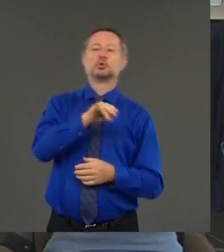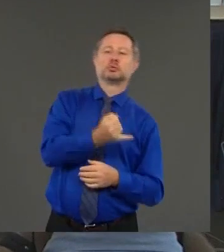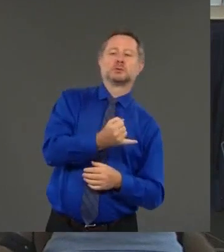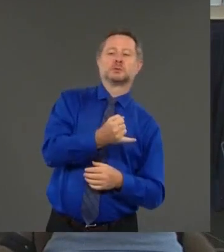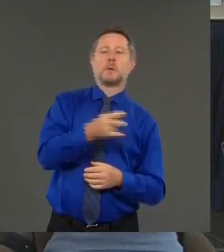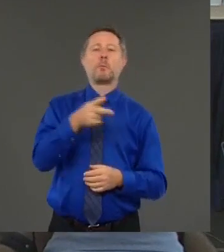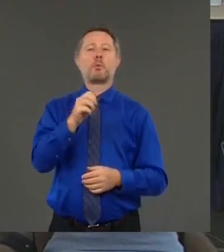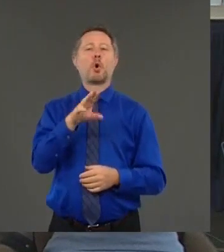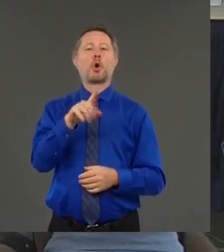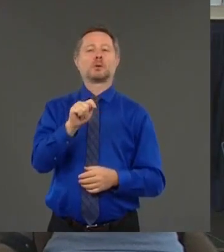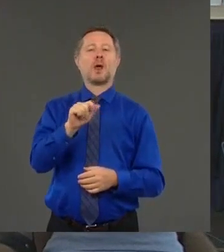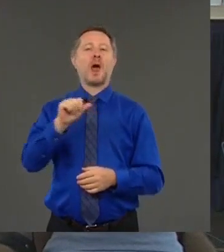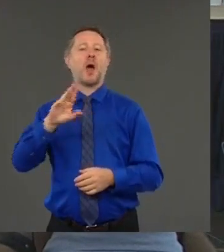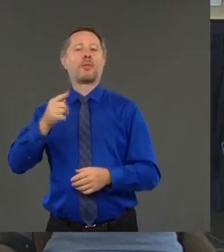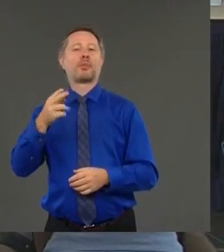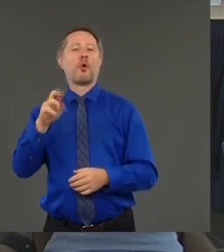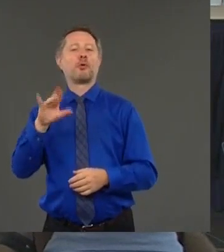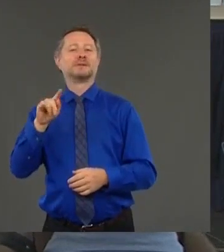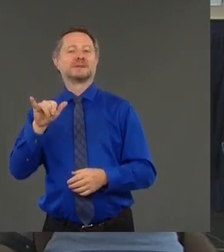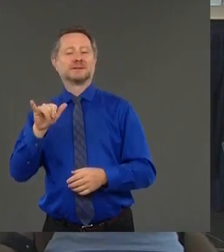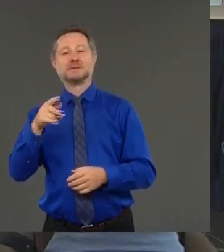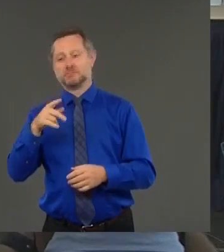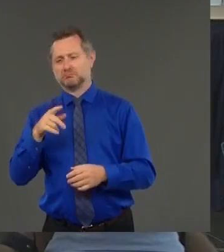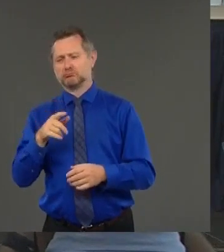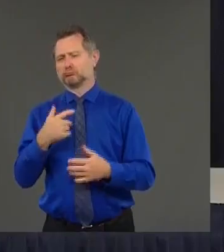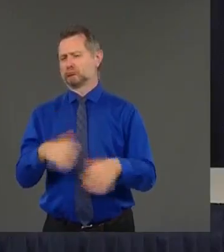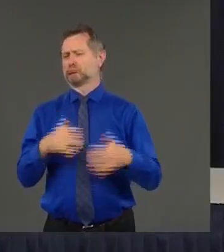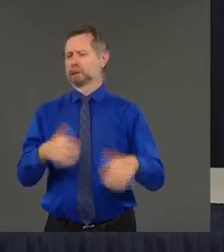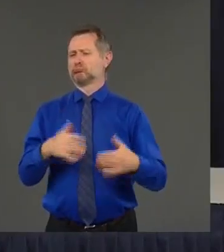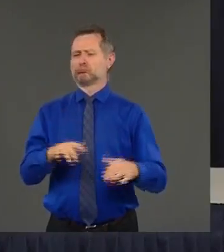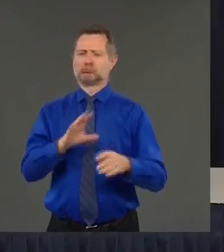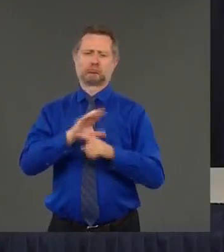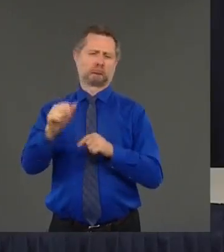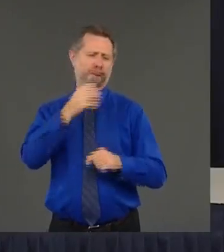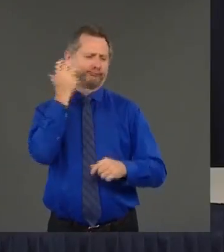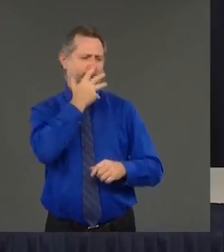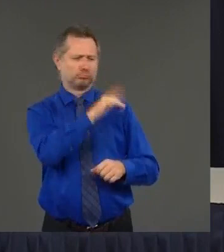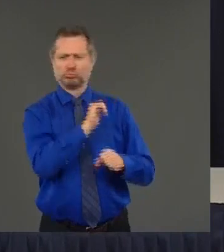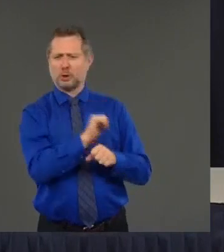TODAY, EXTRAORDINARY EXECUTIVE DIRECTOR OF THE NEW YORK STATE